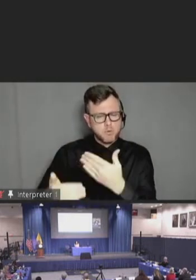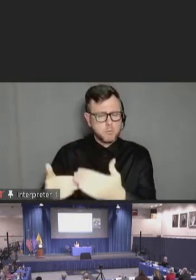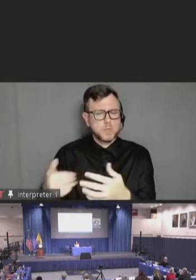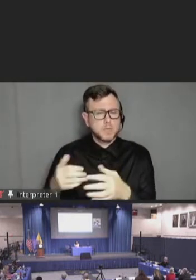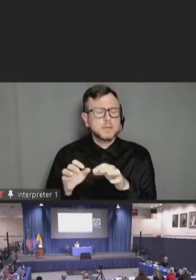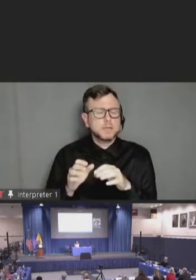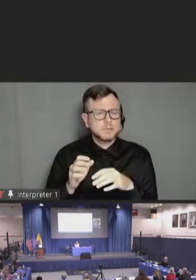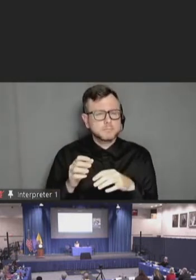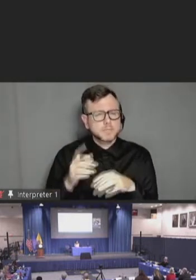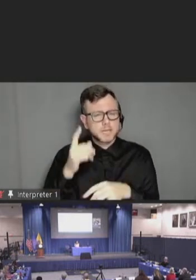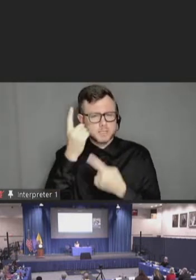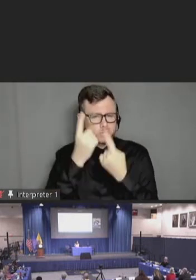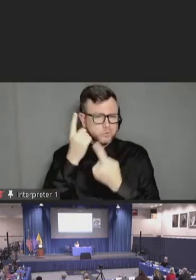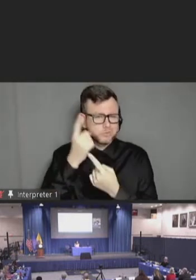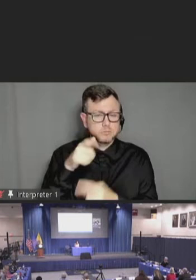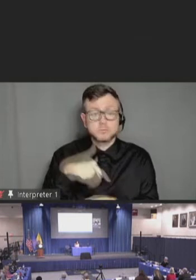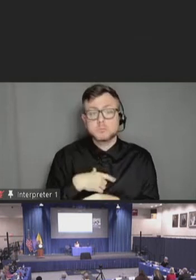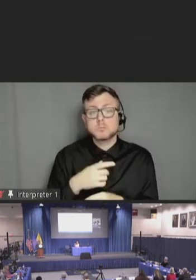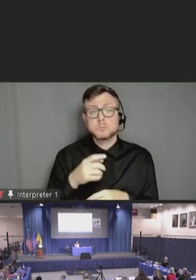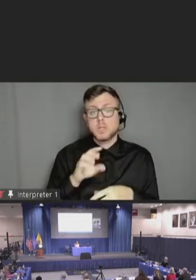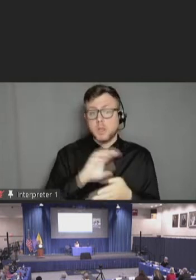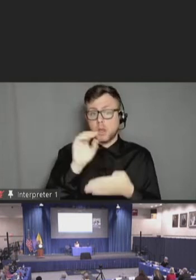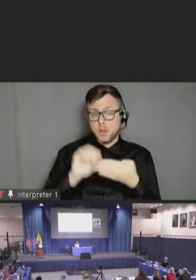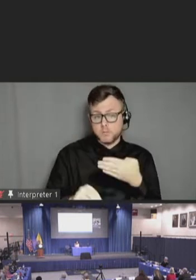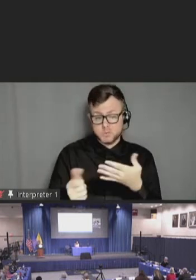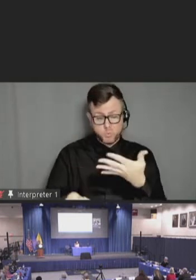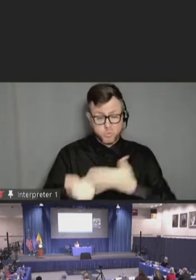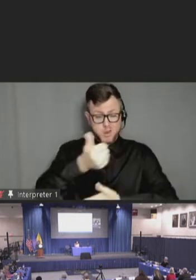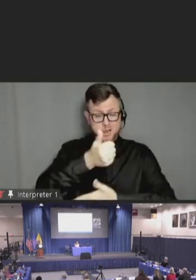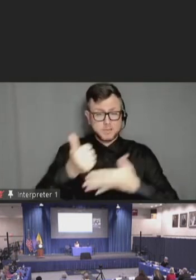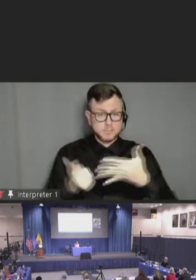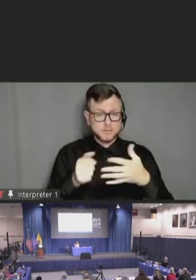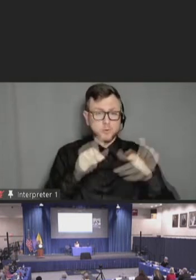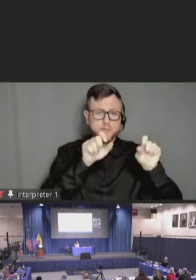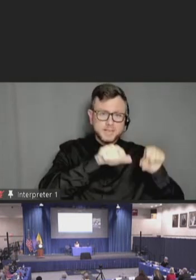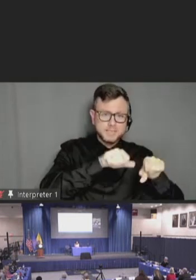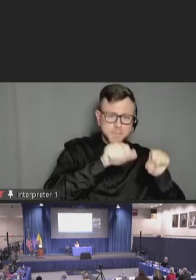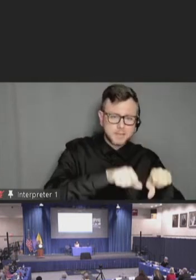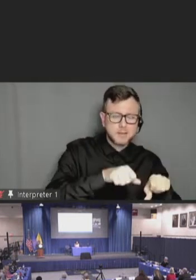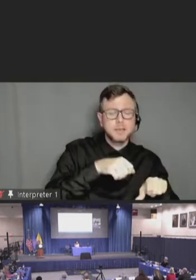These outcomes were then prioritized based on their feasibility as well as public health